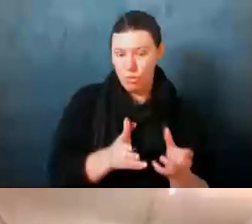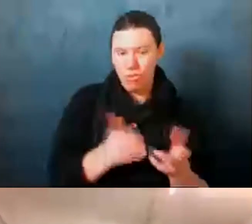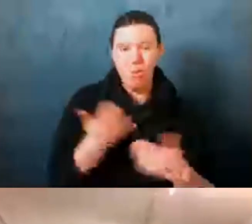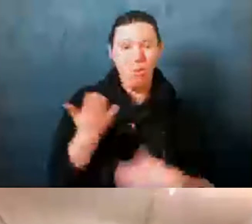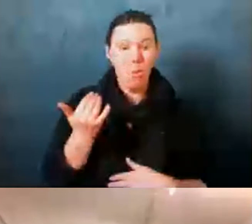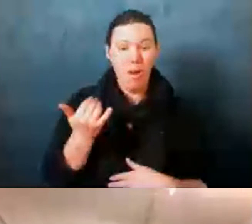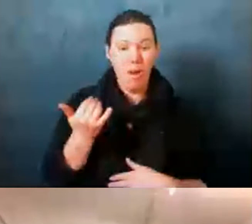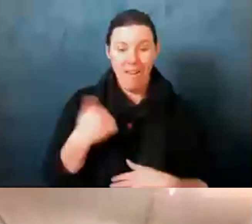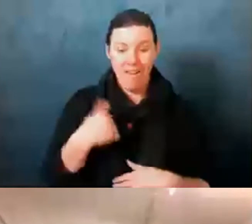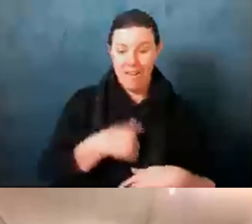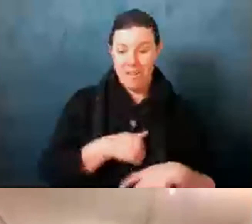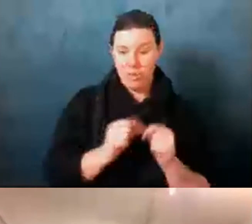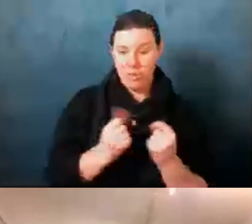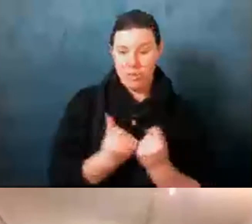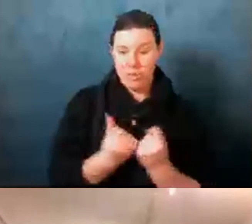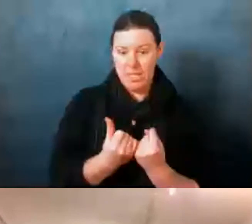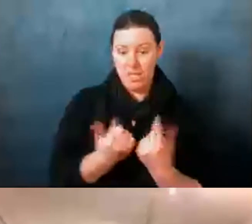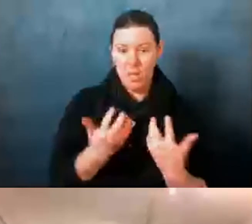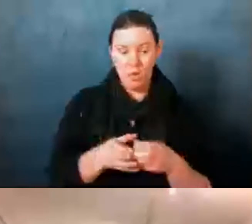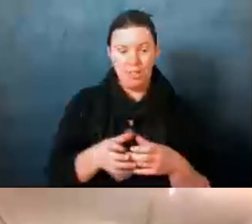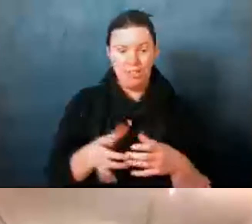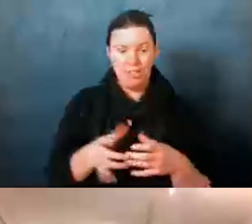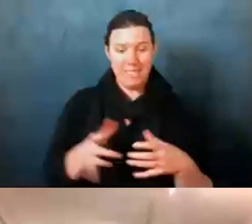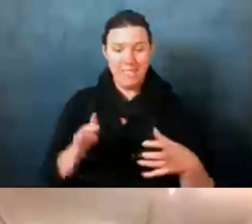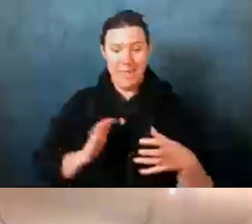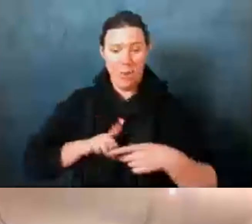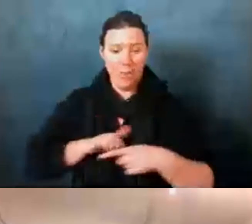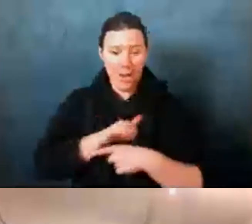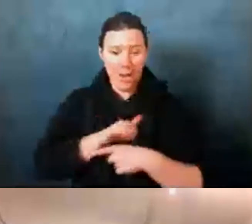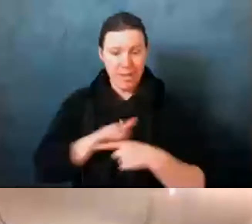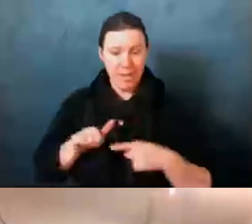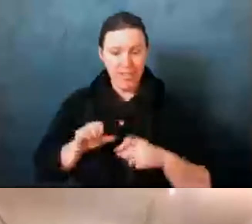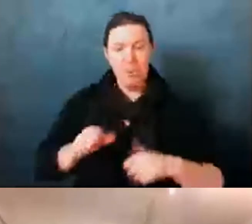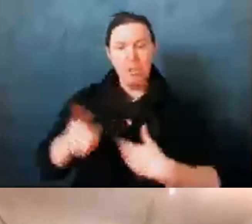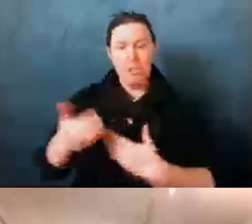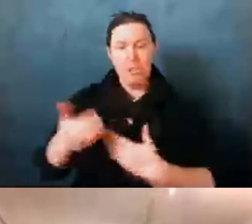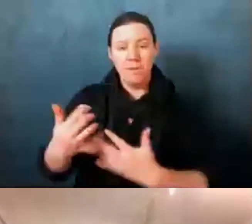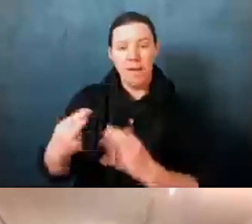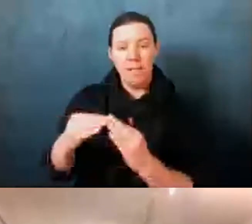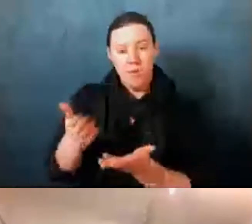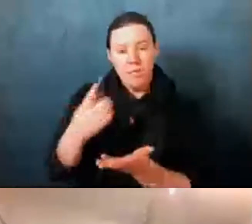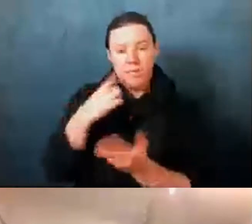was to expand our scope of practice, be able to provide more services for more of our patients.